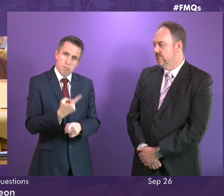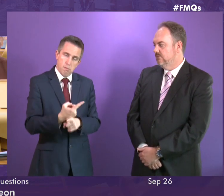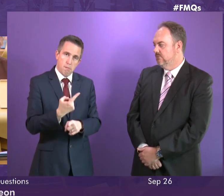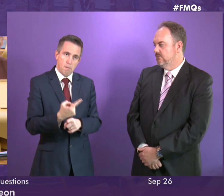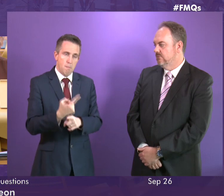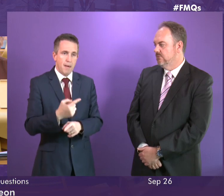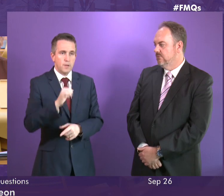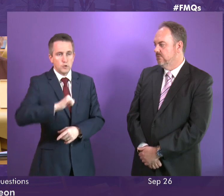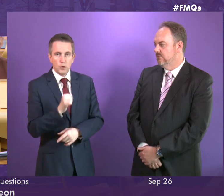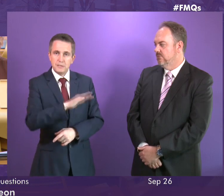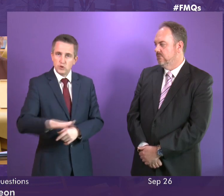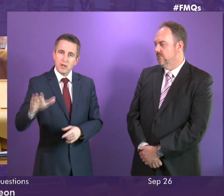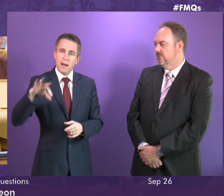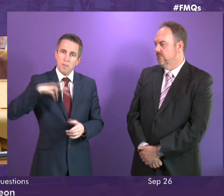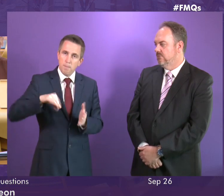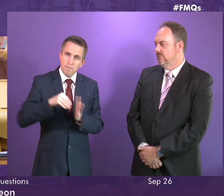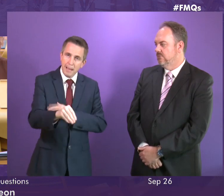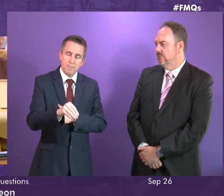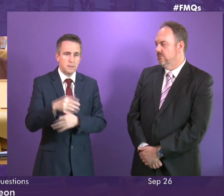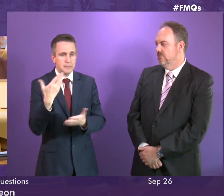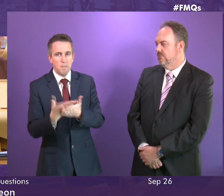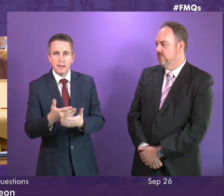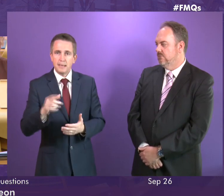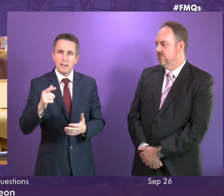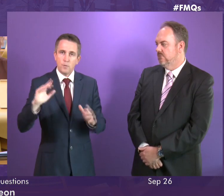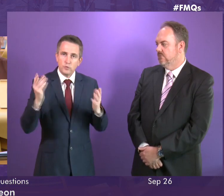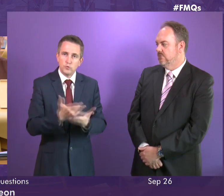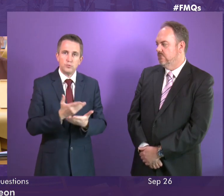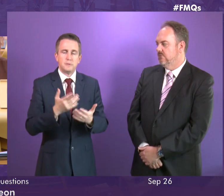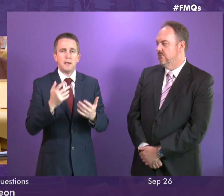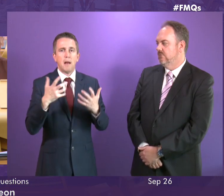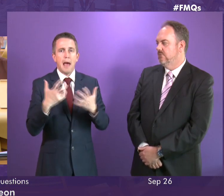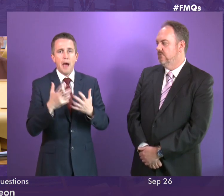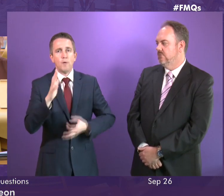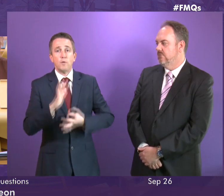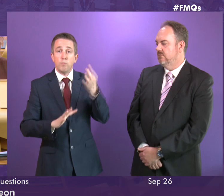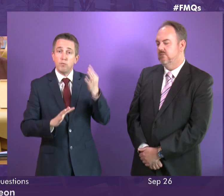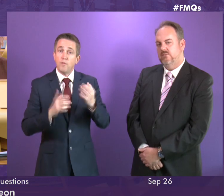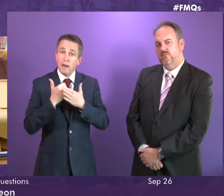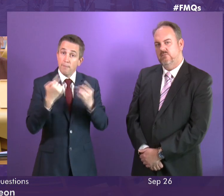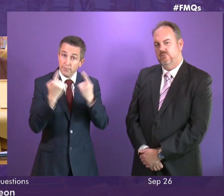decision about the Scottish child payment, we rightly heard a lot from Labour demanding that we introduce it and talking about how transformational it would be. However, since